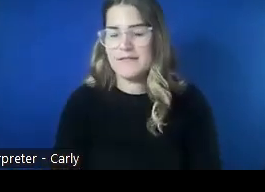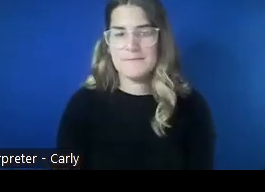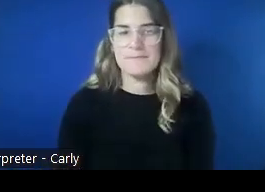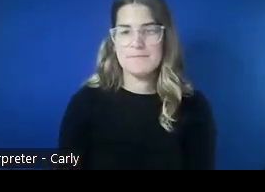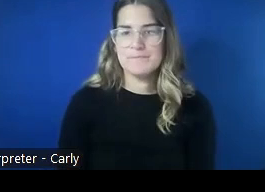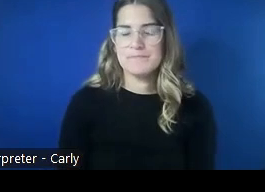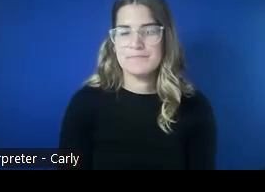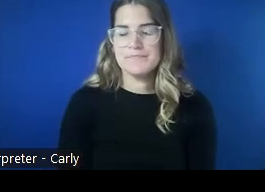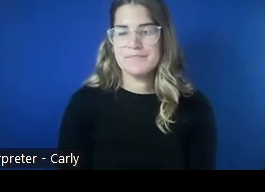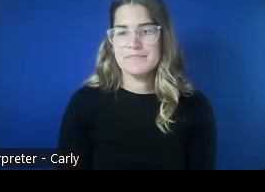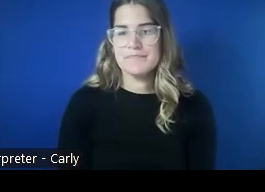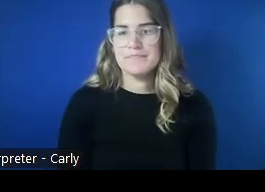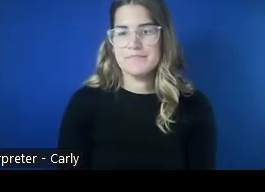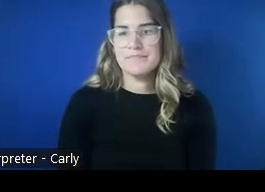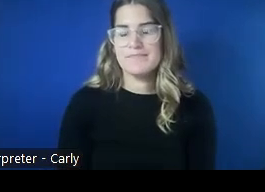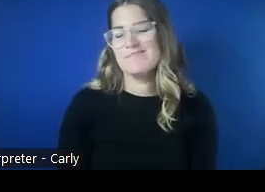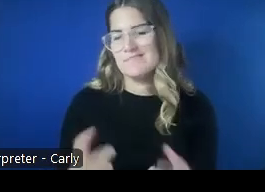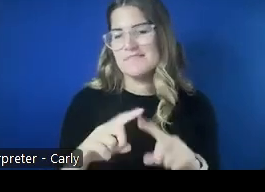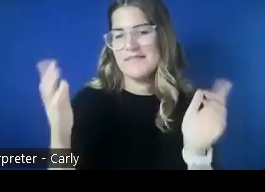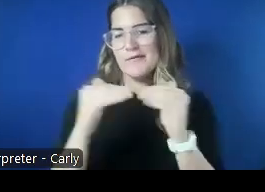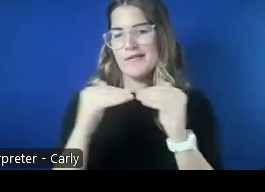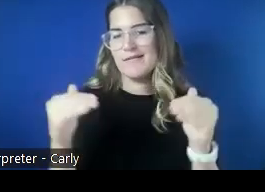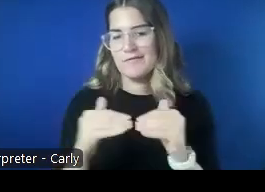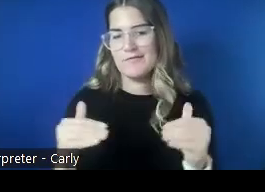different levels right so there are some things that we're doing that are still